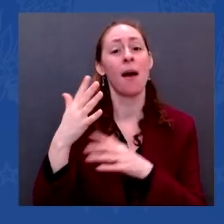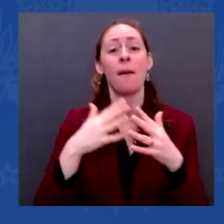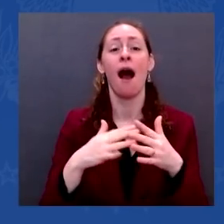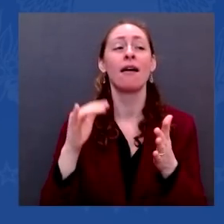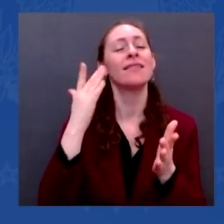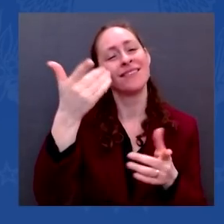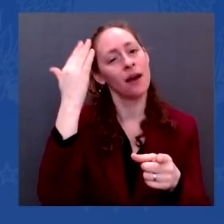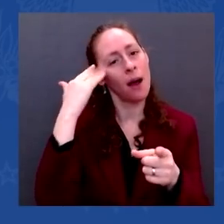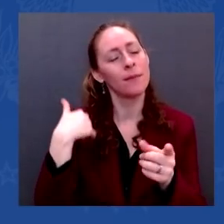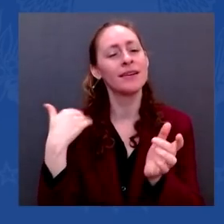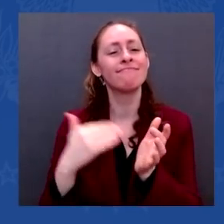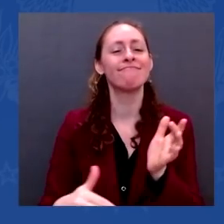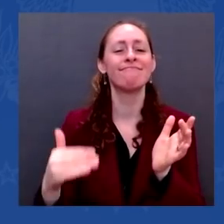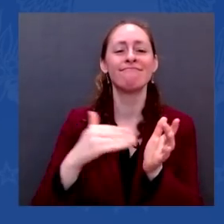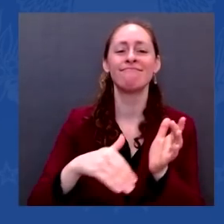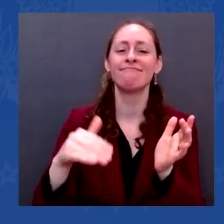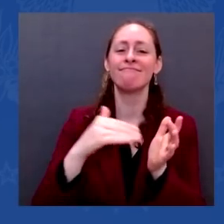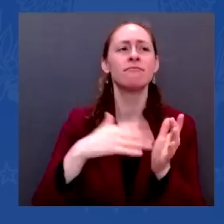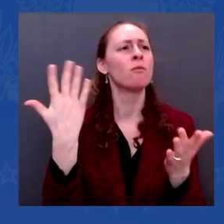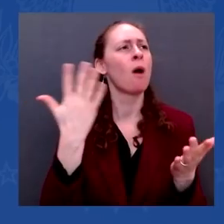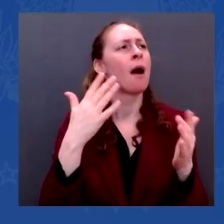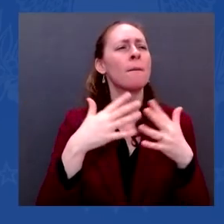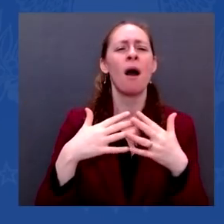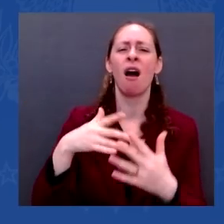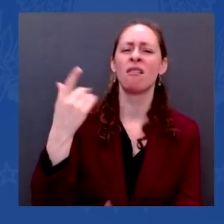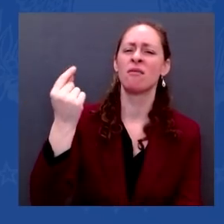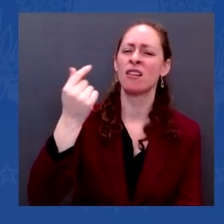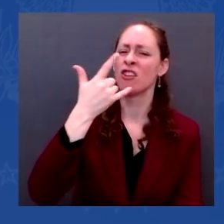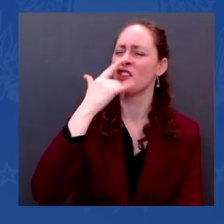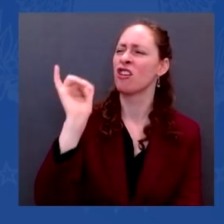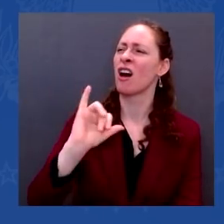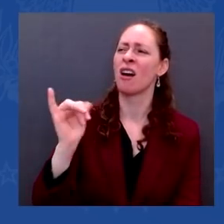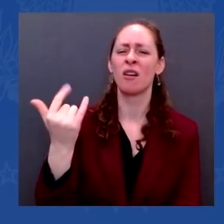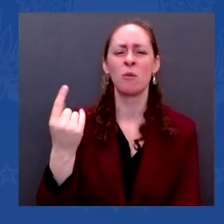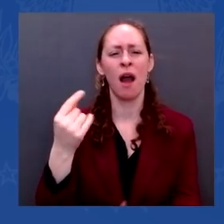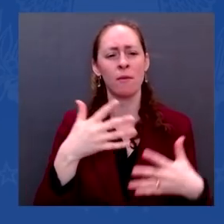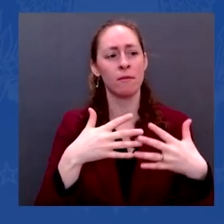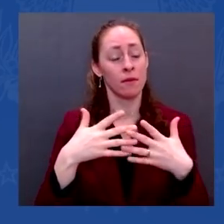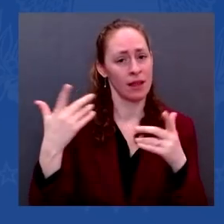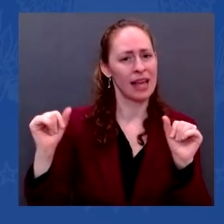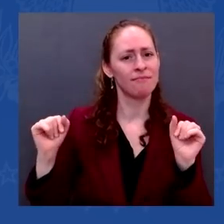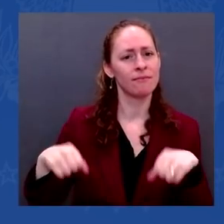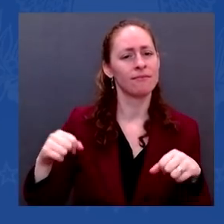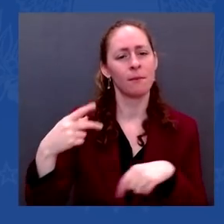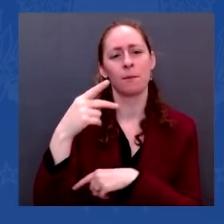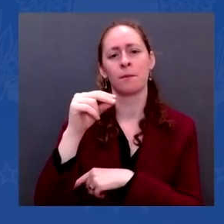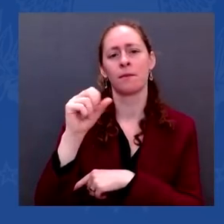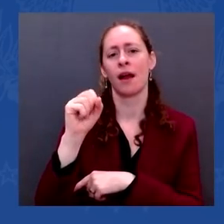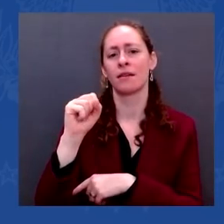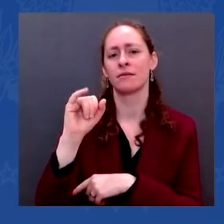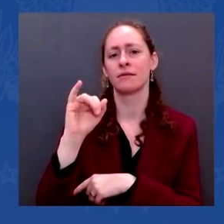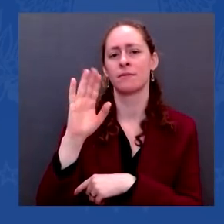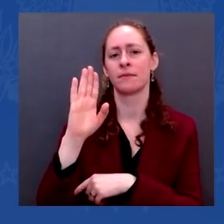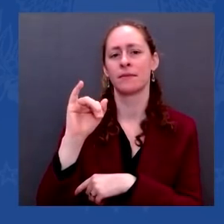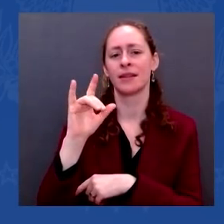"Possibilities." "Possibilities." One of the reasons why other countries sometimes think we're arrogant